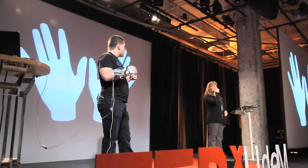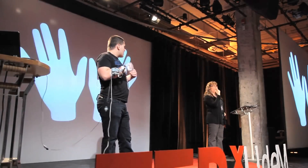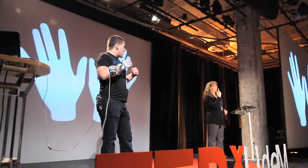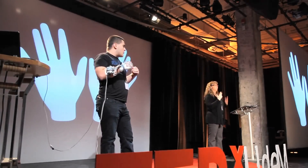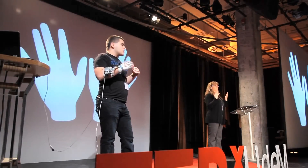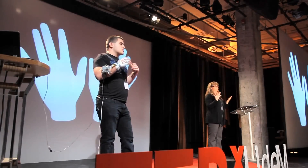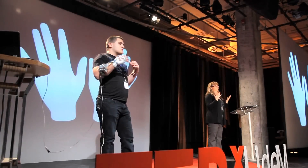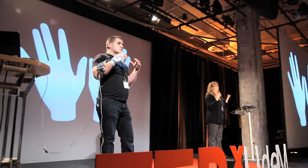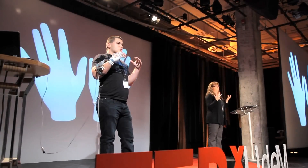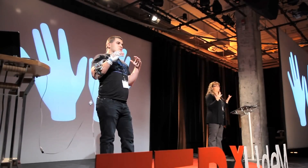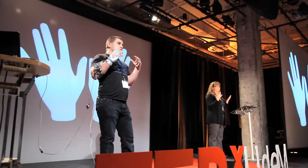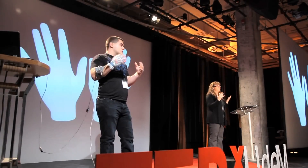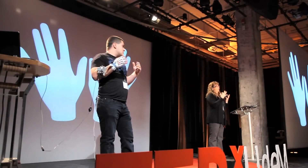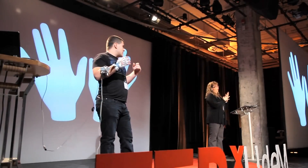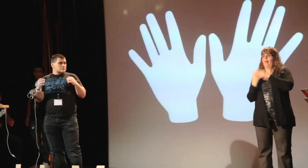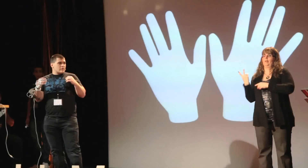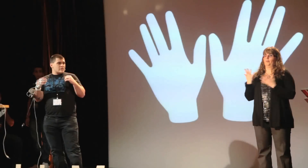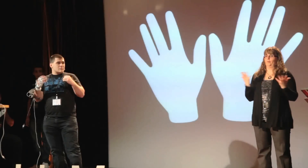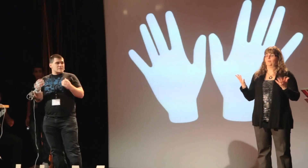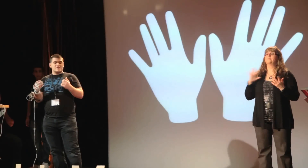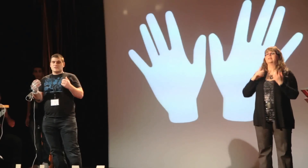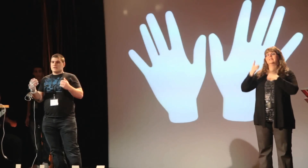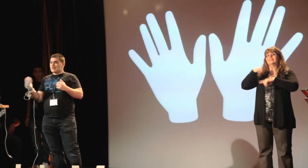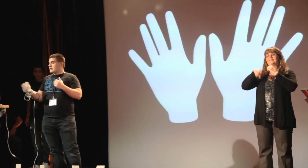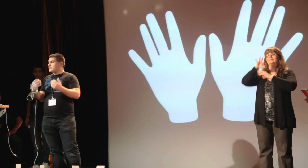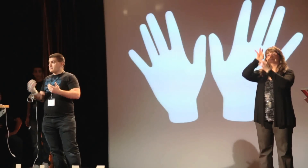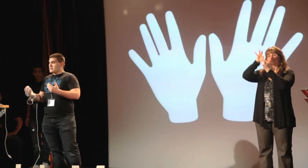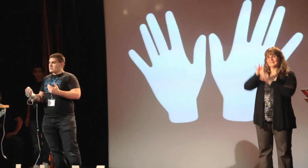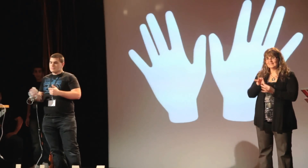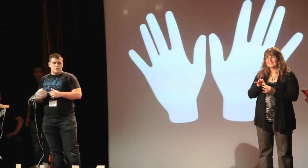Her gestures are precise and fluid...